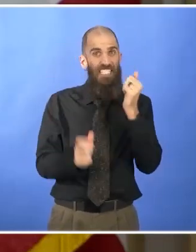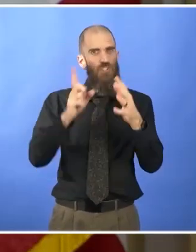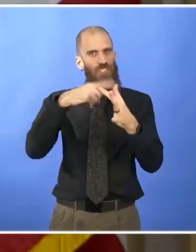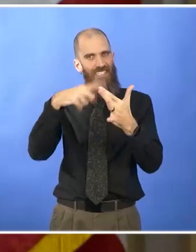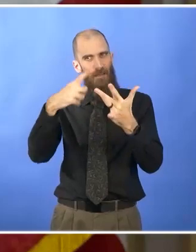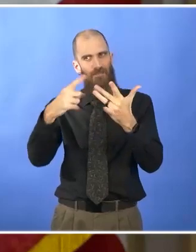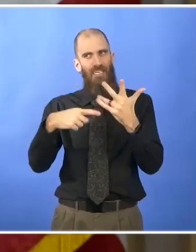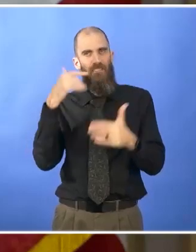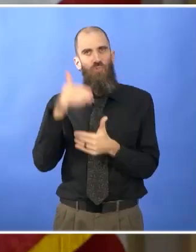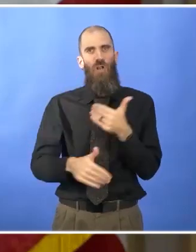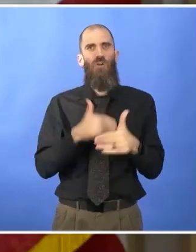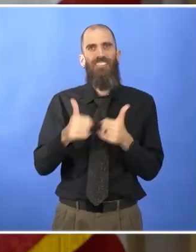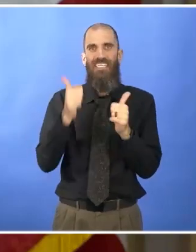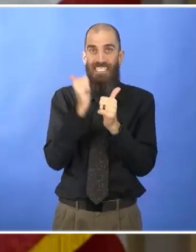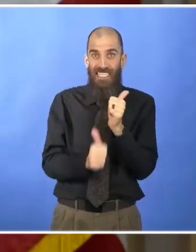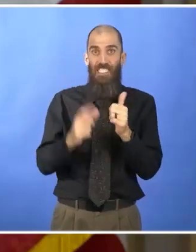DONE. FOR TODAY'S ACTIONS, I WANT TO